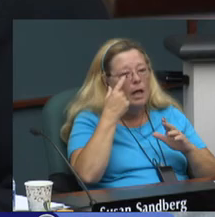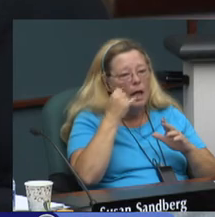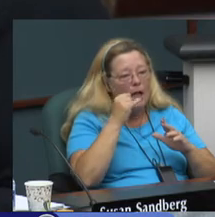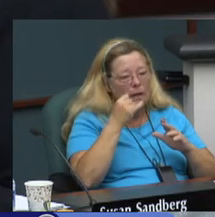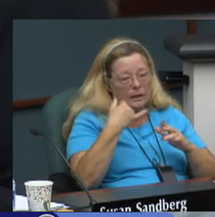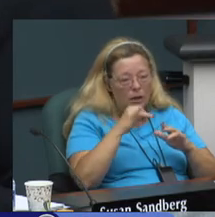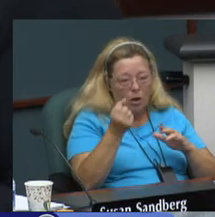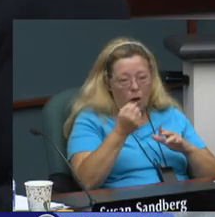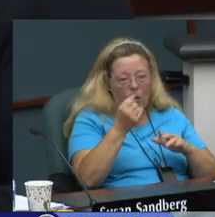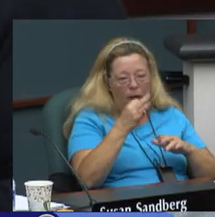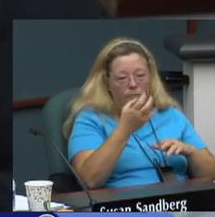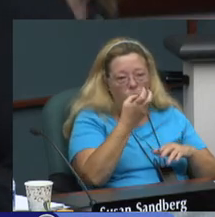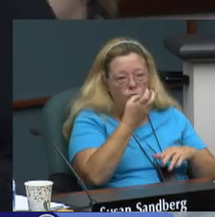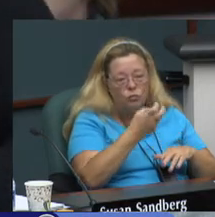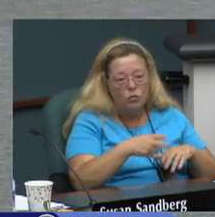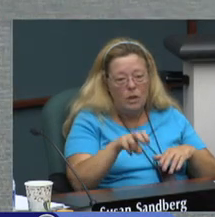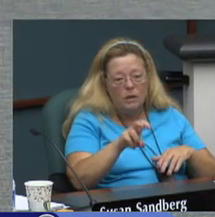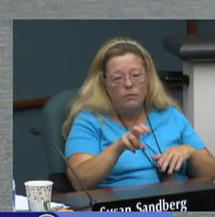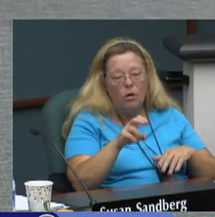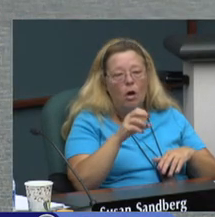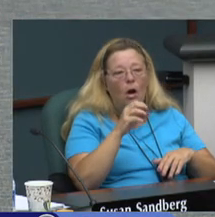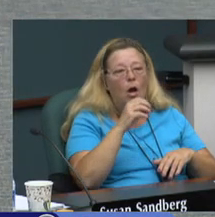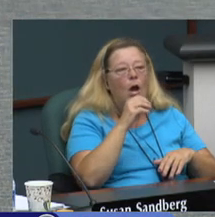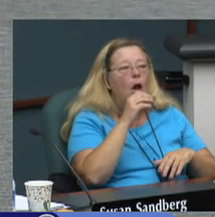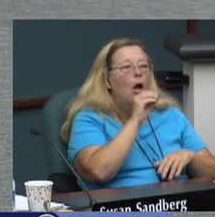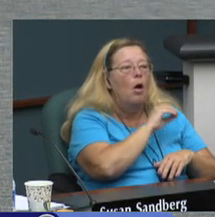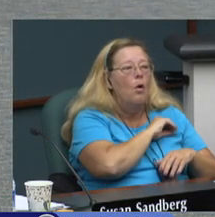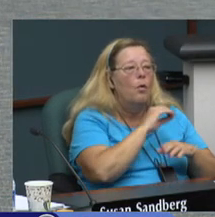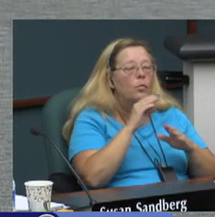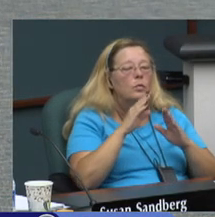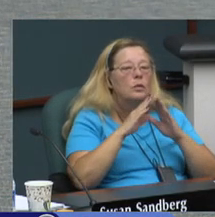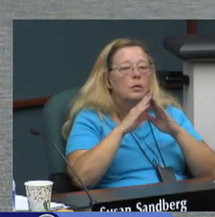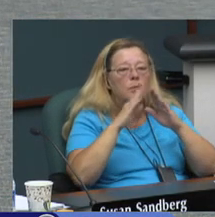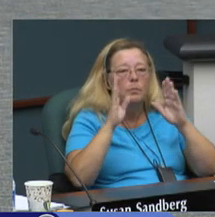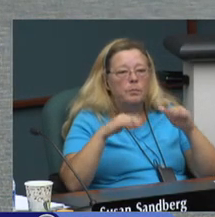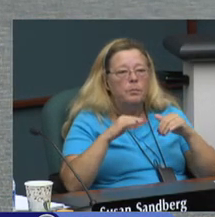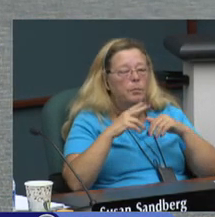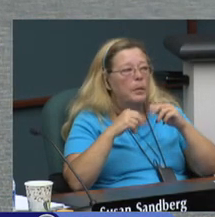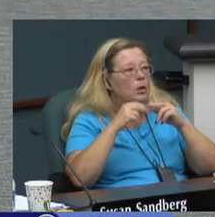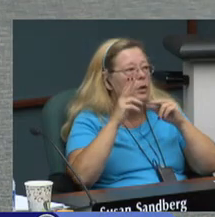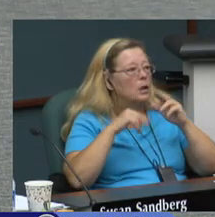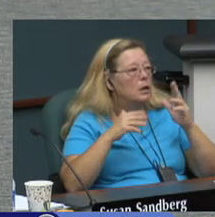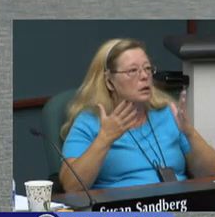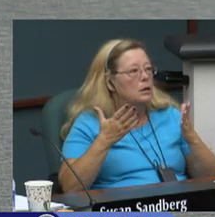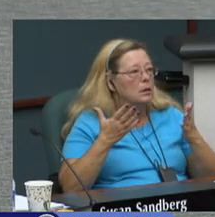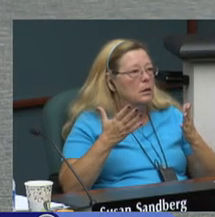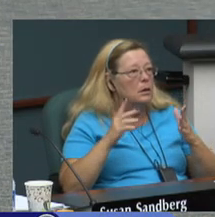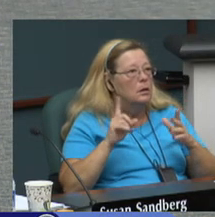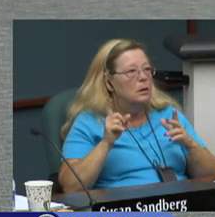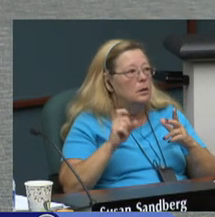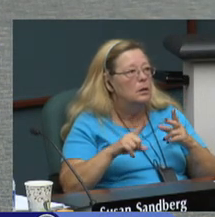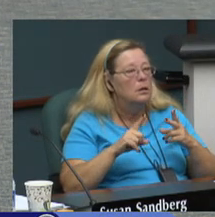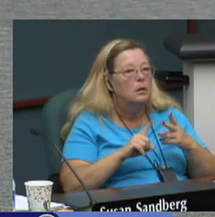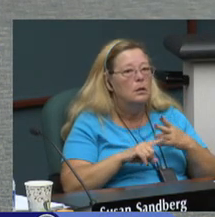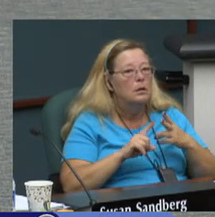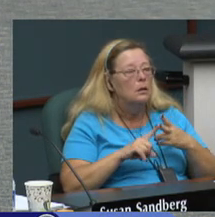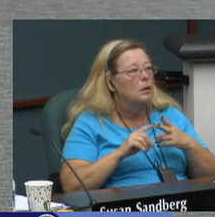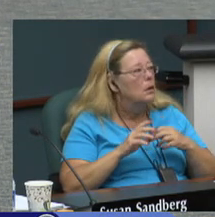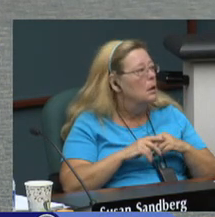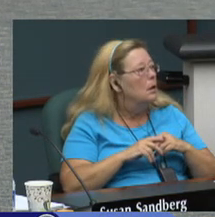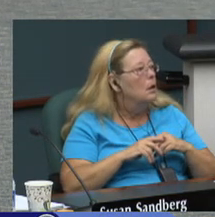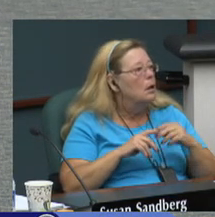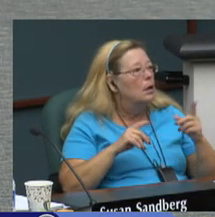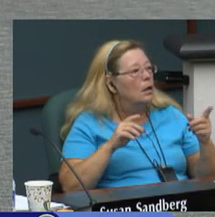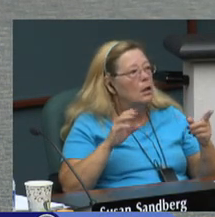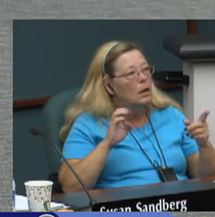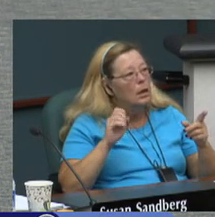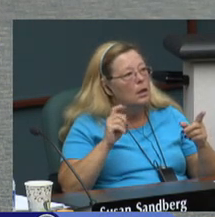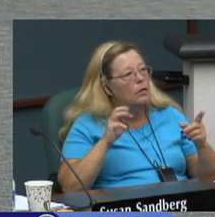thank you thank you Andrew Gunther chair of the Bloomington environmental